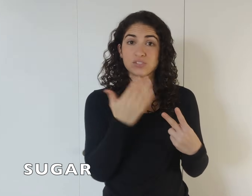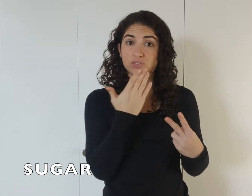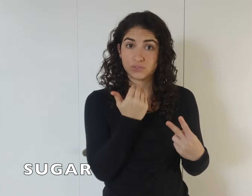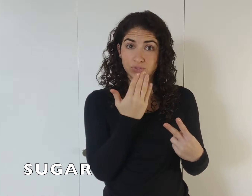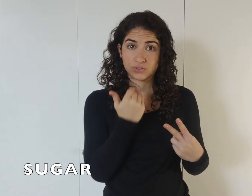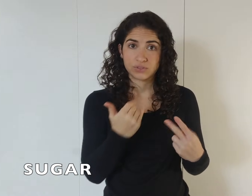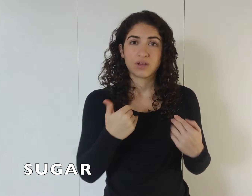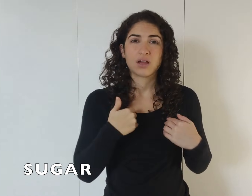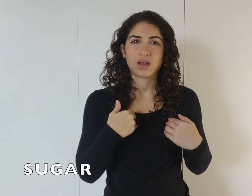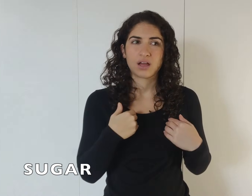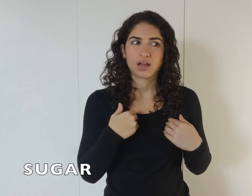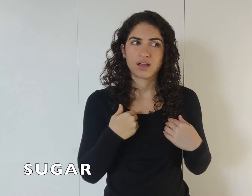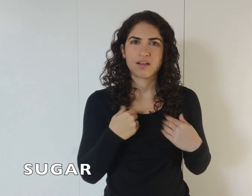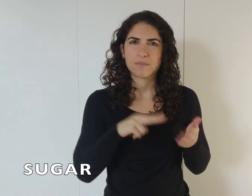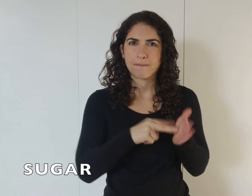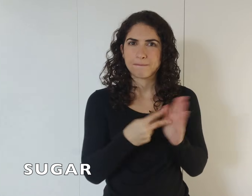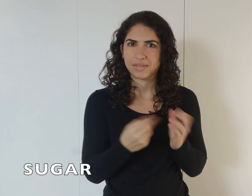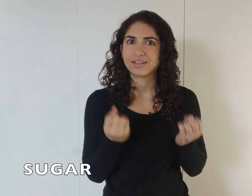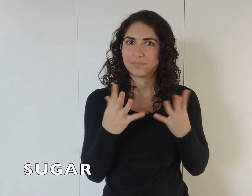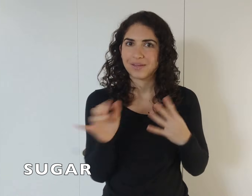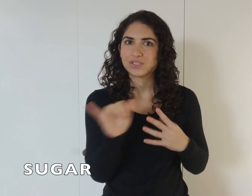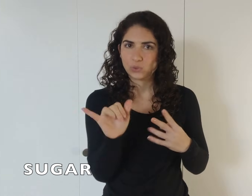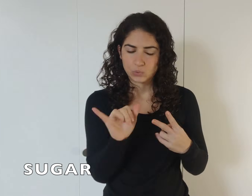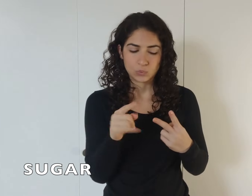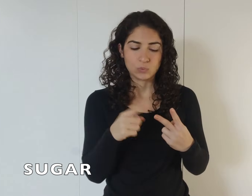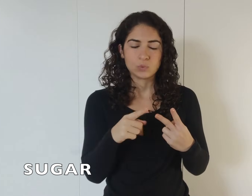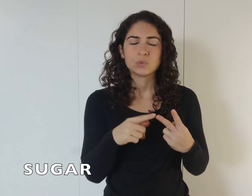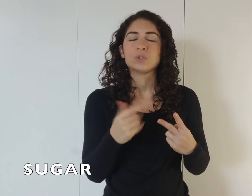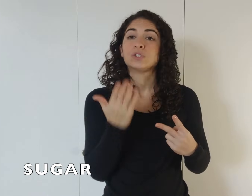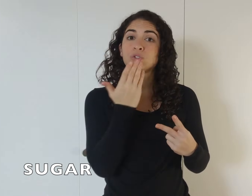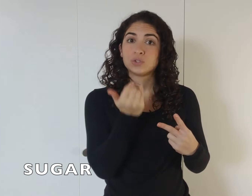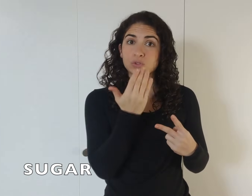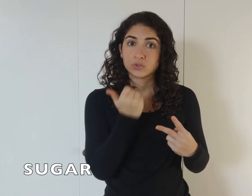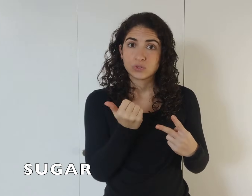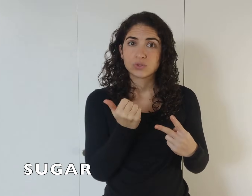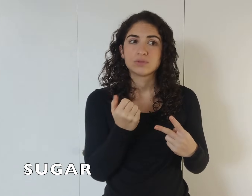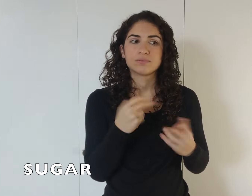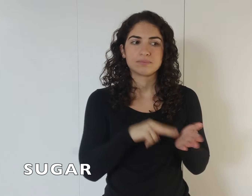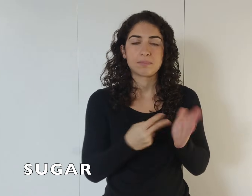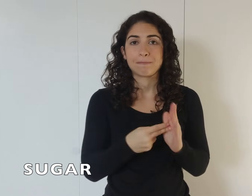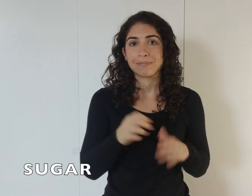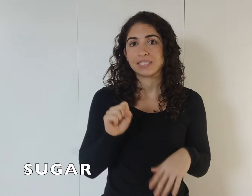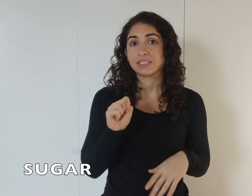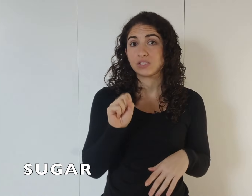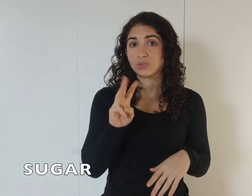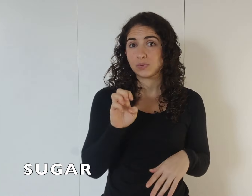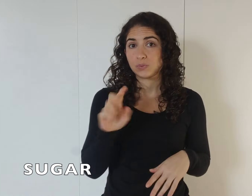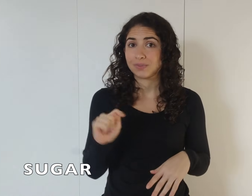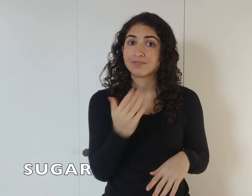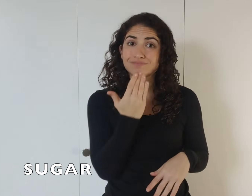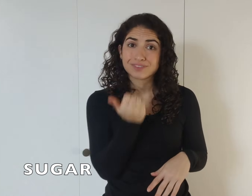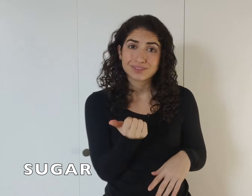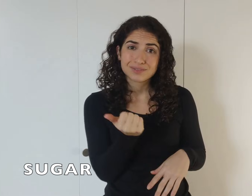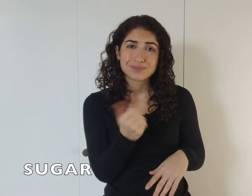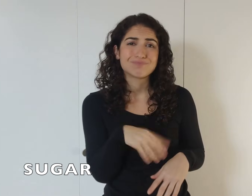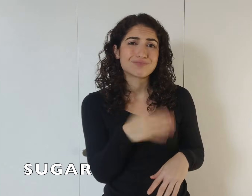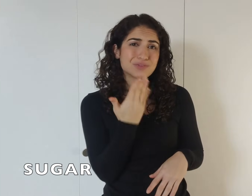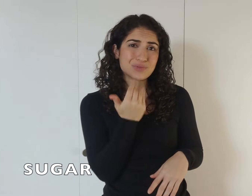So SUGAR -- that sign has many meanings, too; it can mean "sugar", it can mean "sweet".